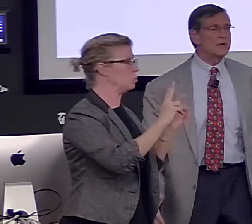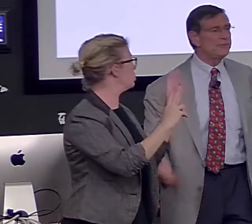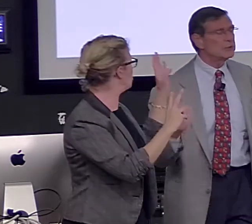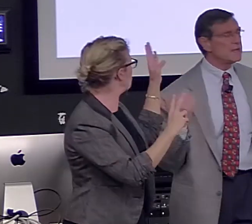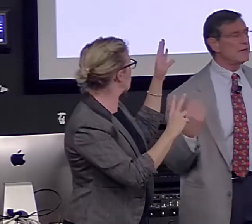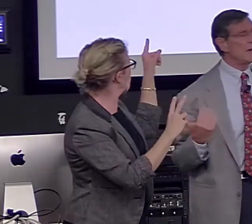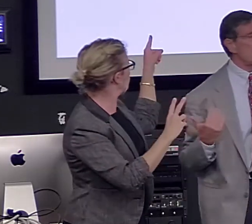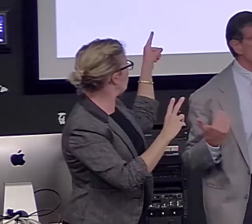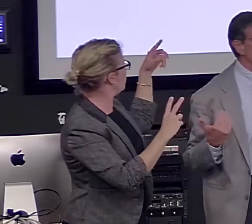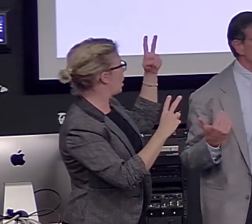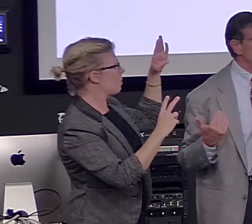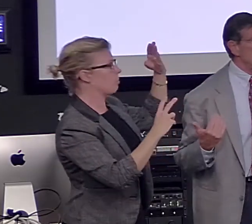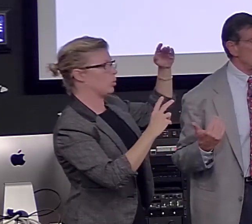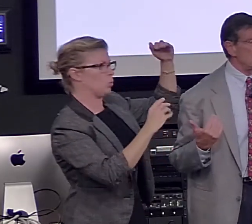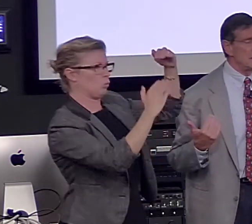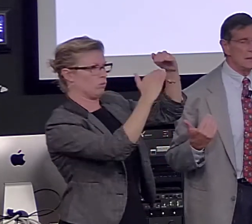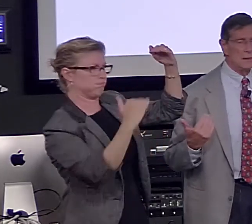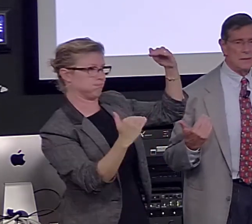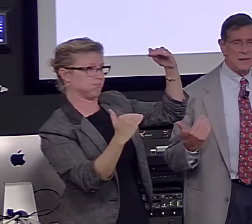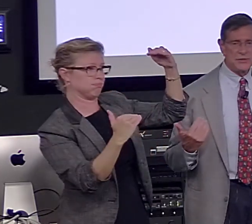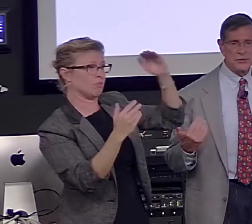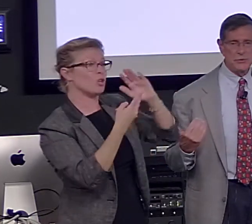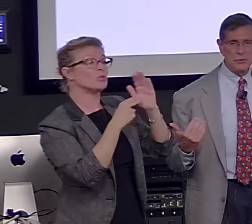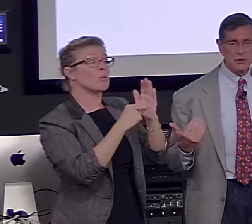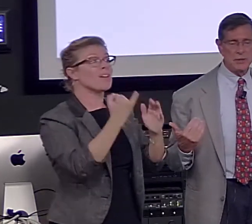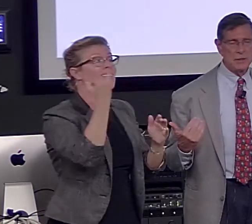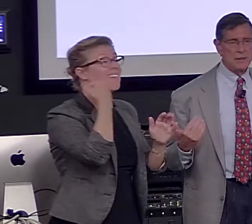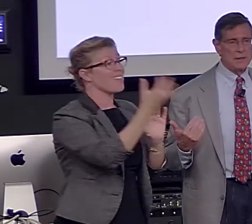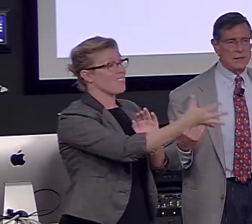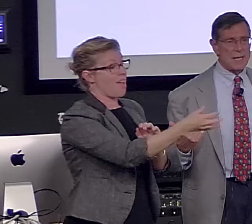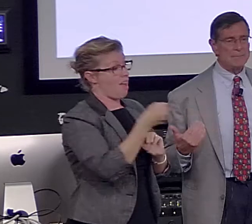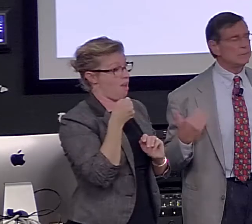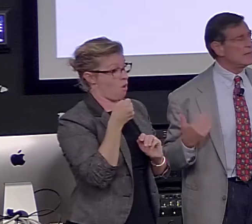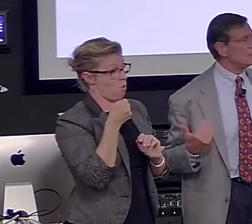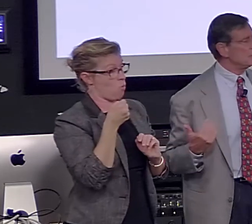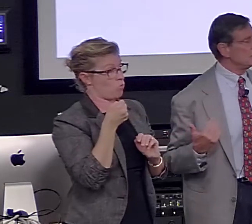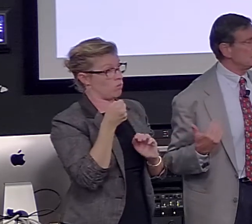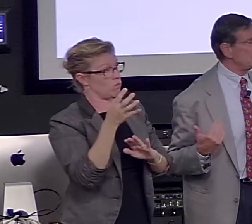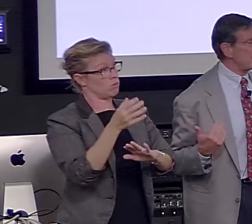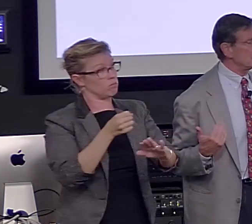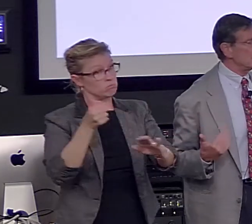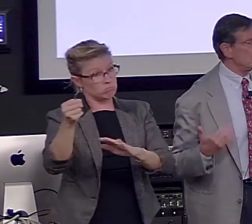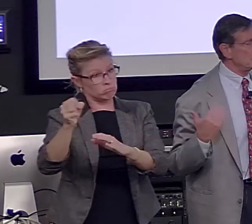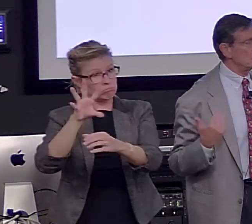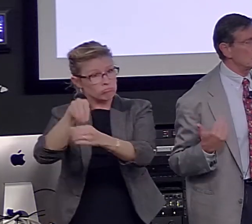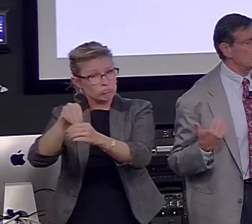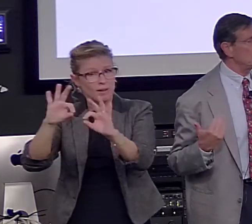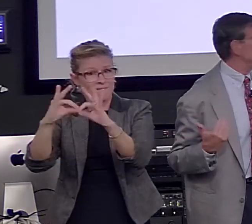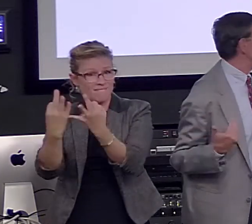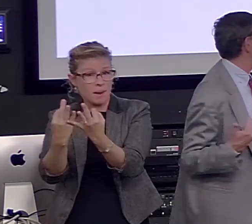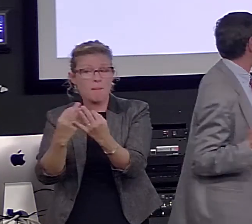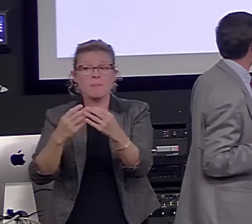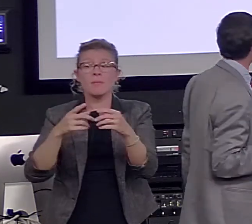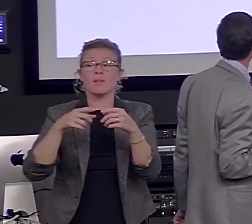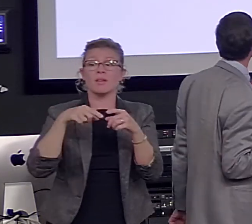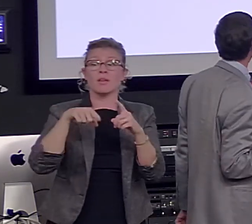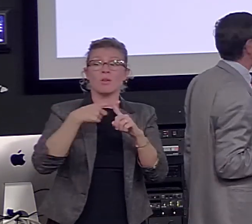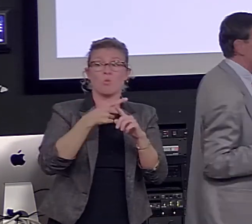So if you're taken out of the institution and placed into a family before two years of age,